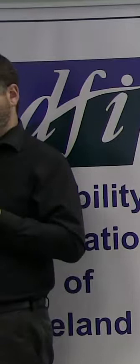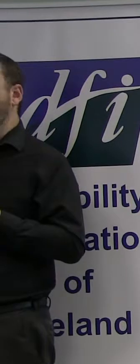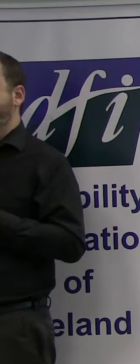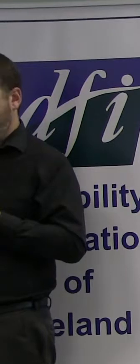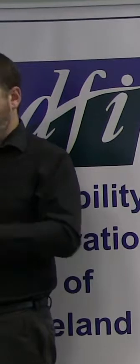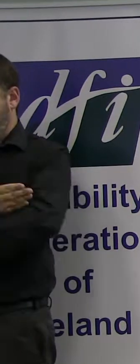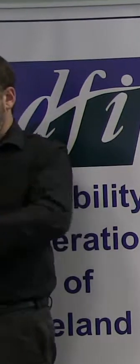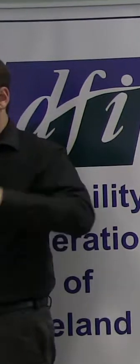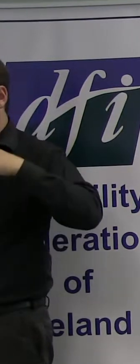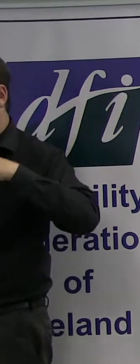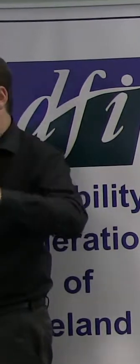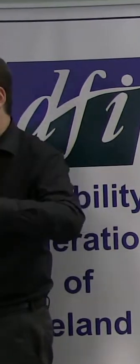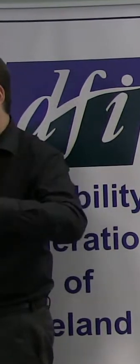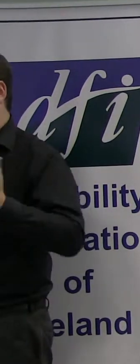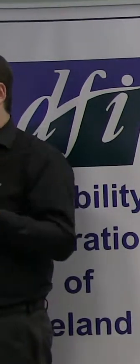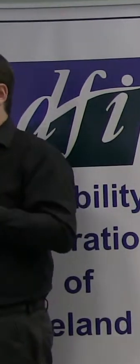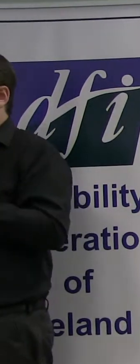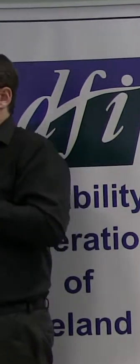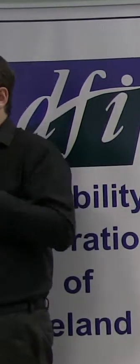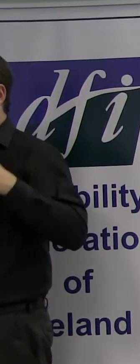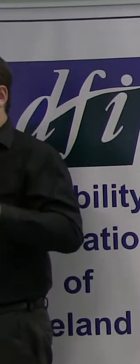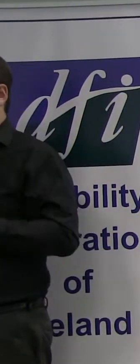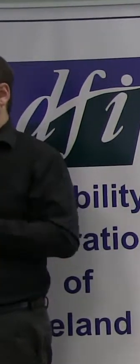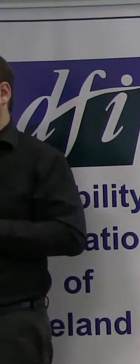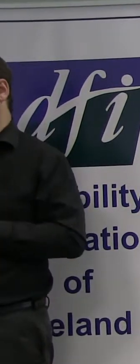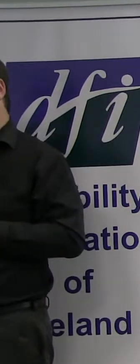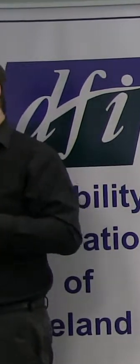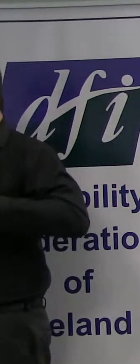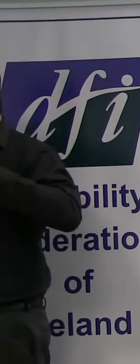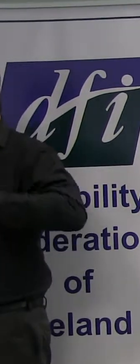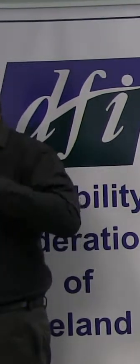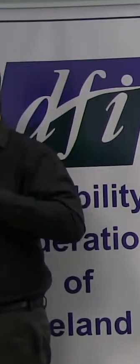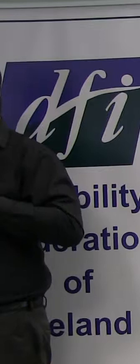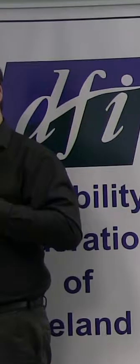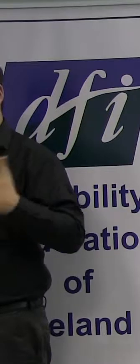that unfortunately, so we only go there when there is a burden of evidence for us to go